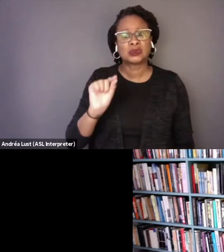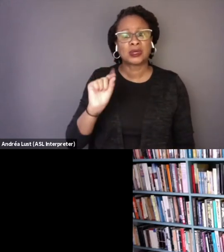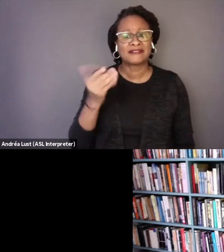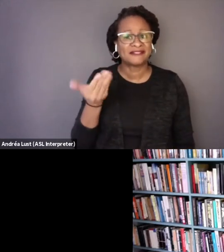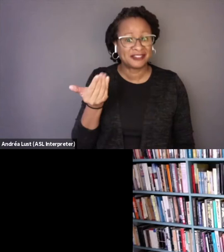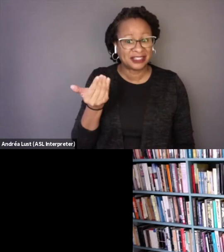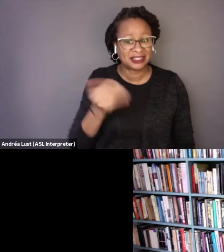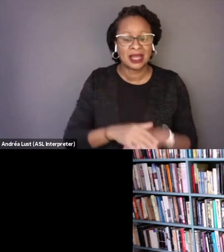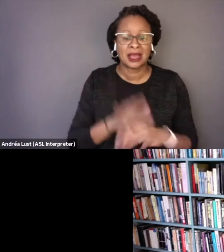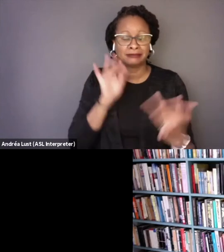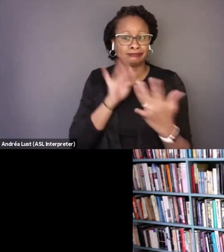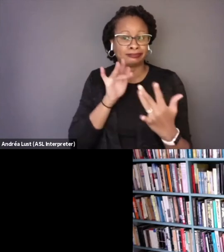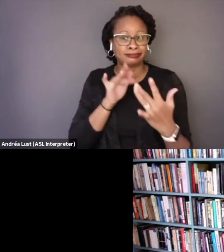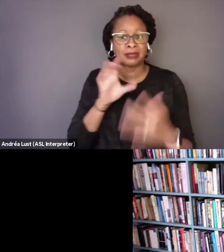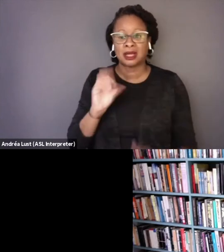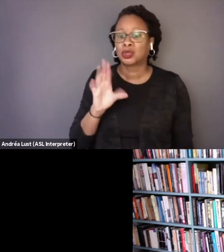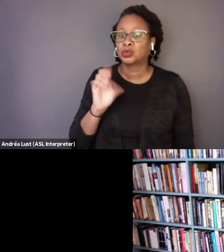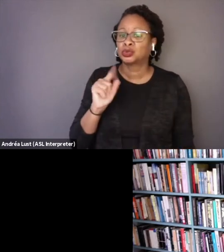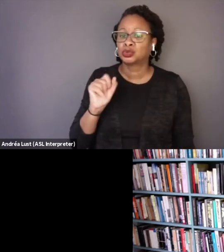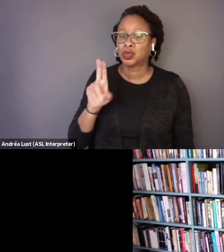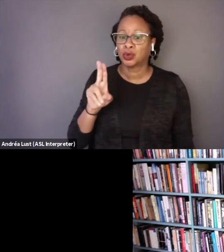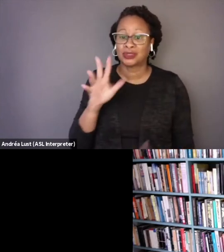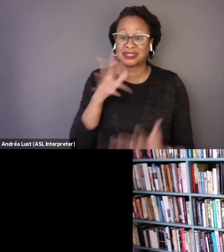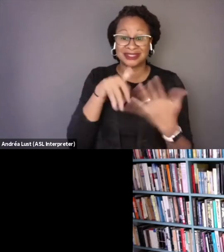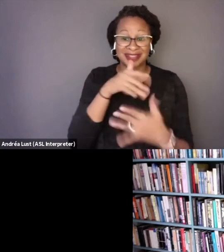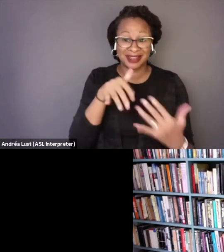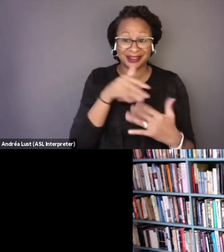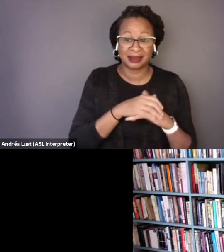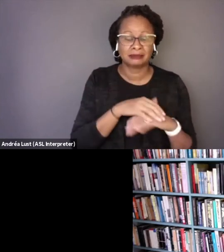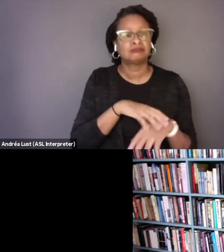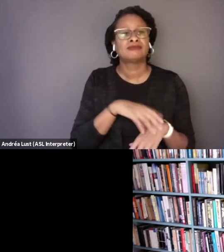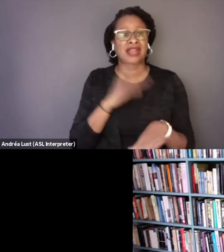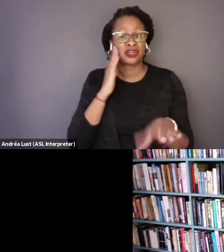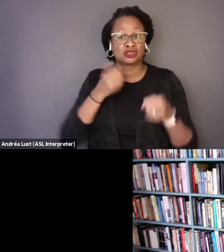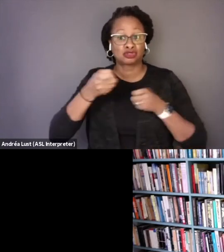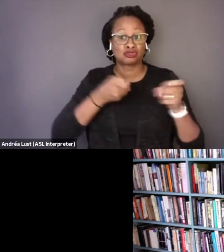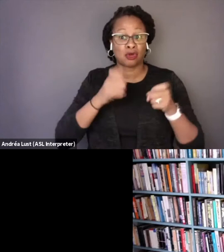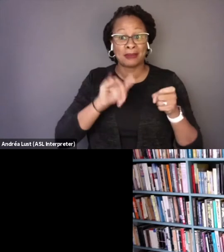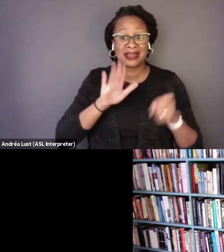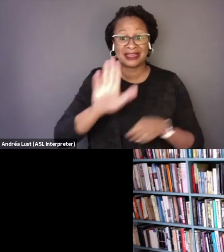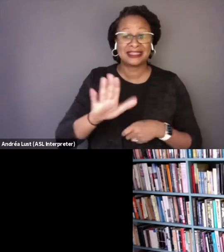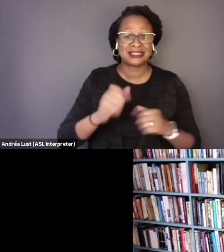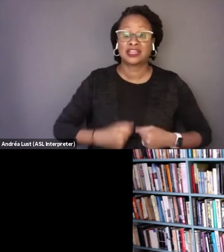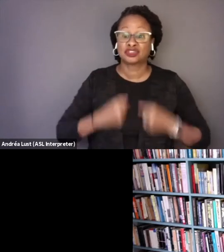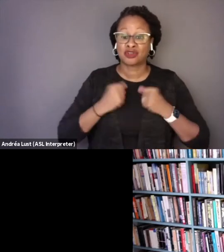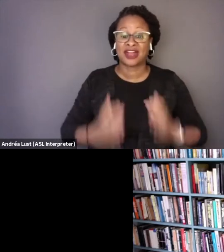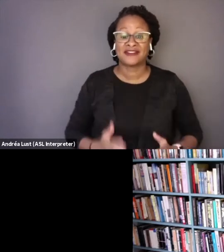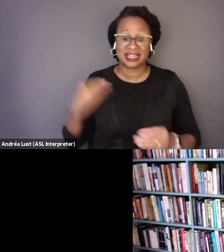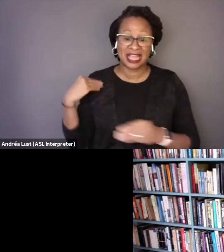I reached out to The Cousteau Society, which I knew was controlled by his surviving wife, widow,